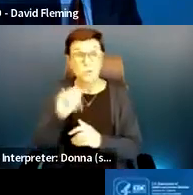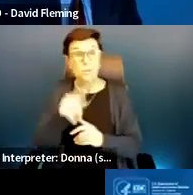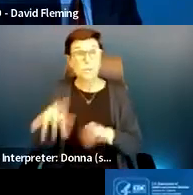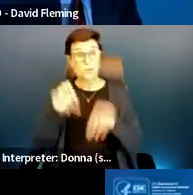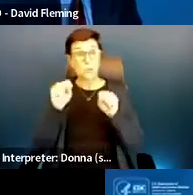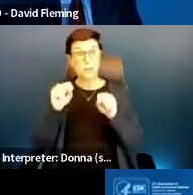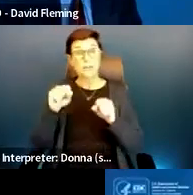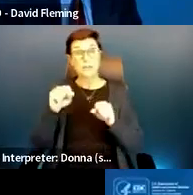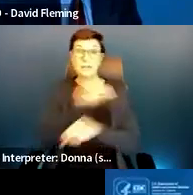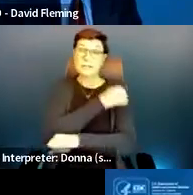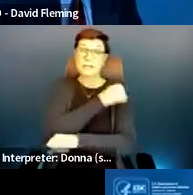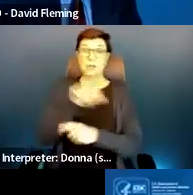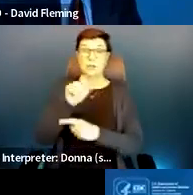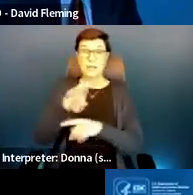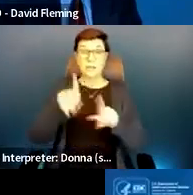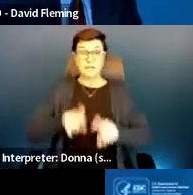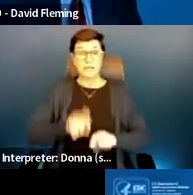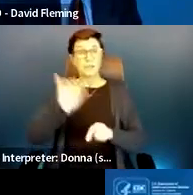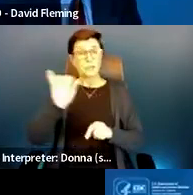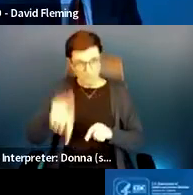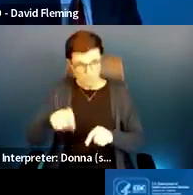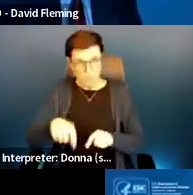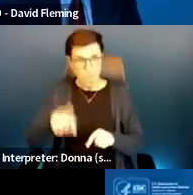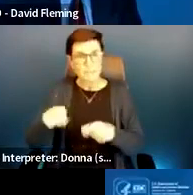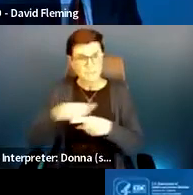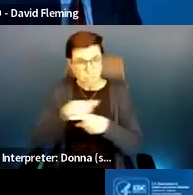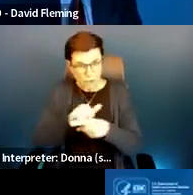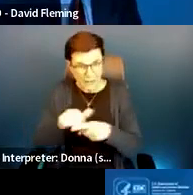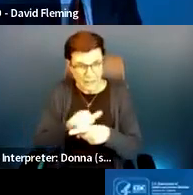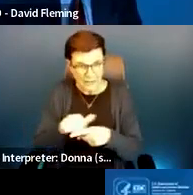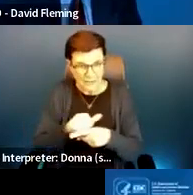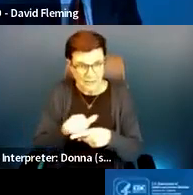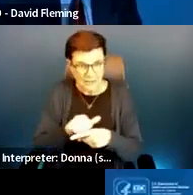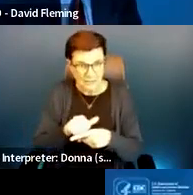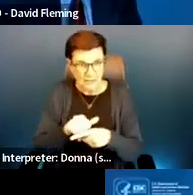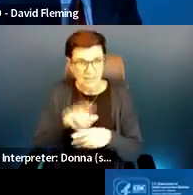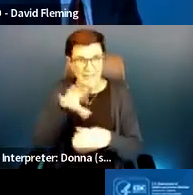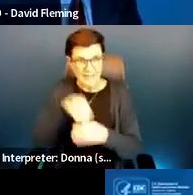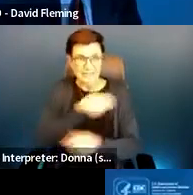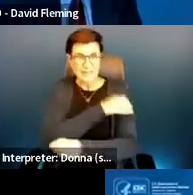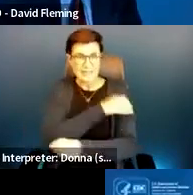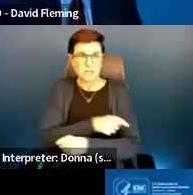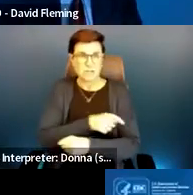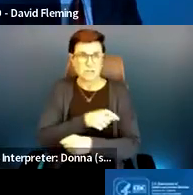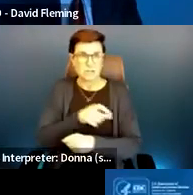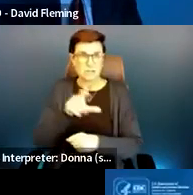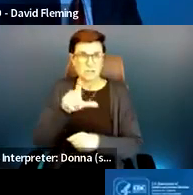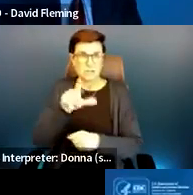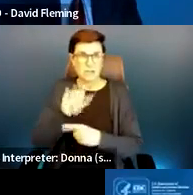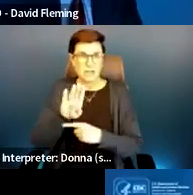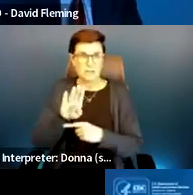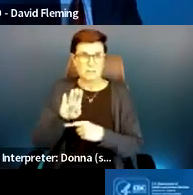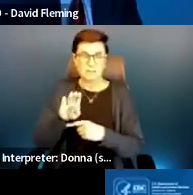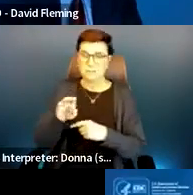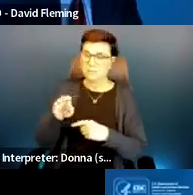then that person has to be trained in clinical laboratory. Right, where overlap is inevitable, it should be